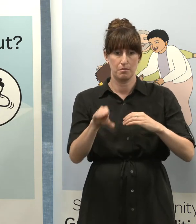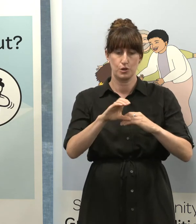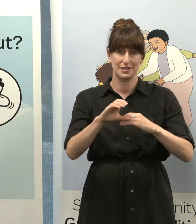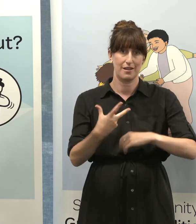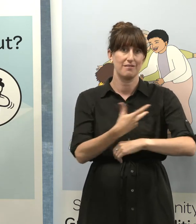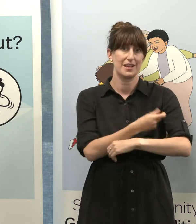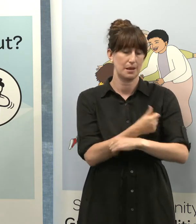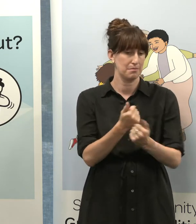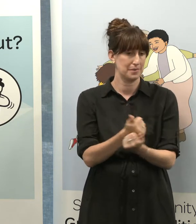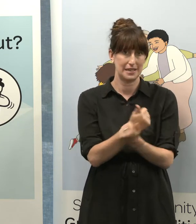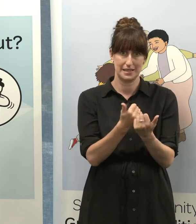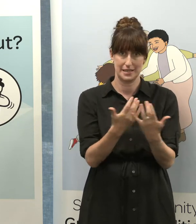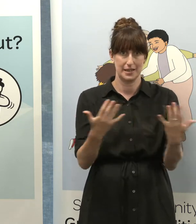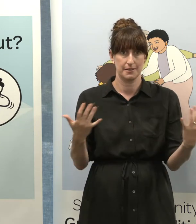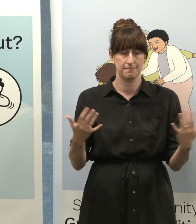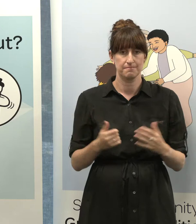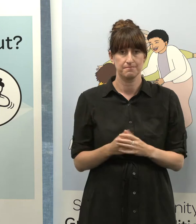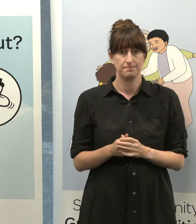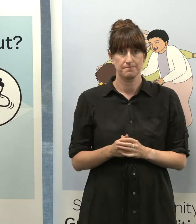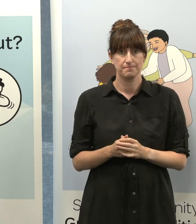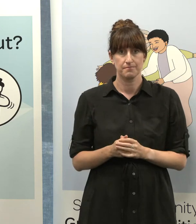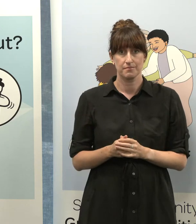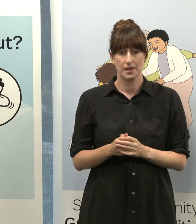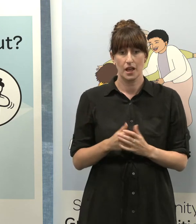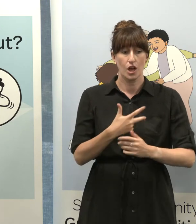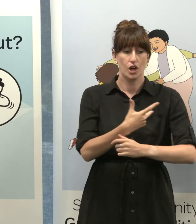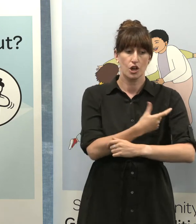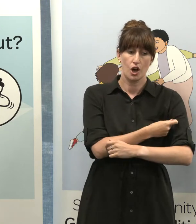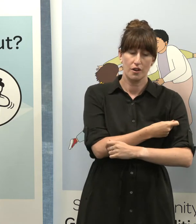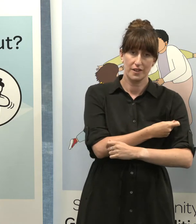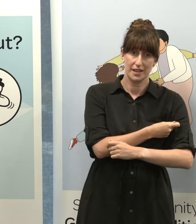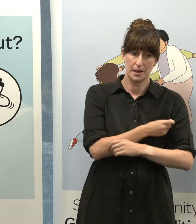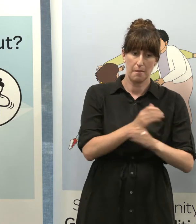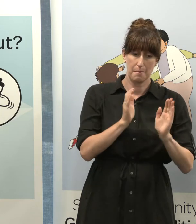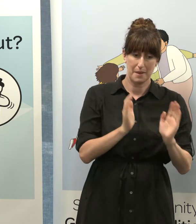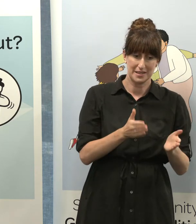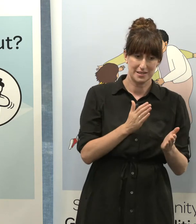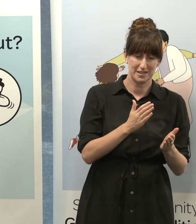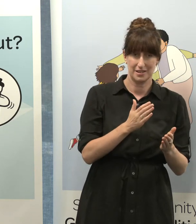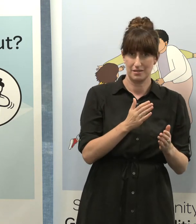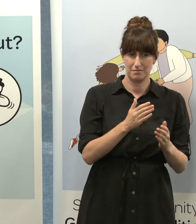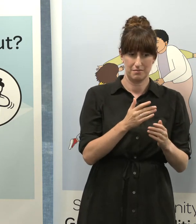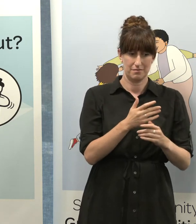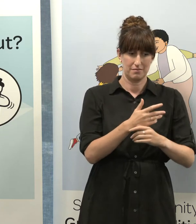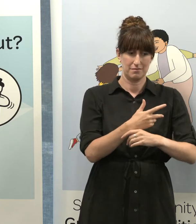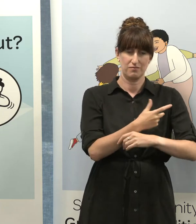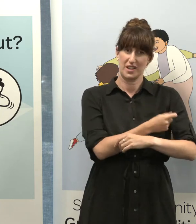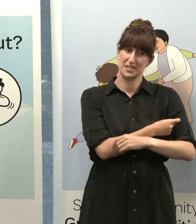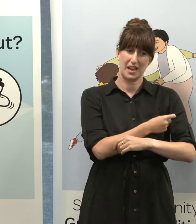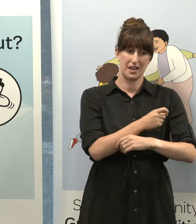population and including relatively high booster rates. There is no doubt that the